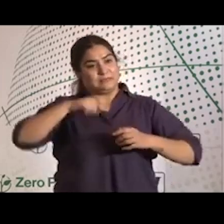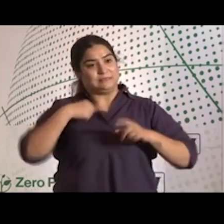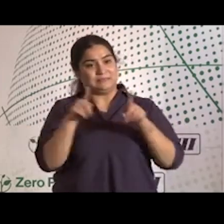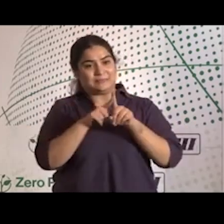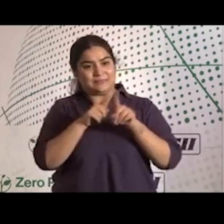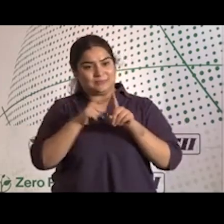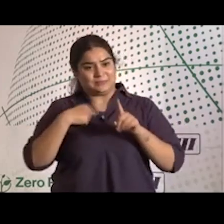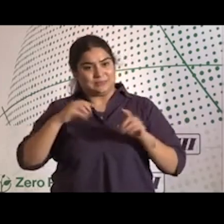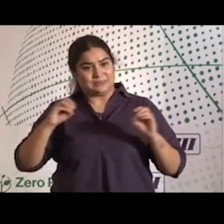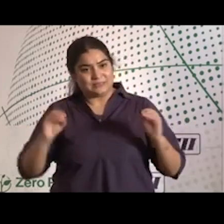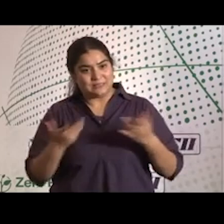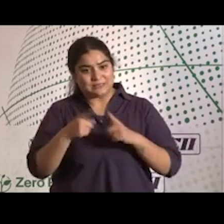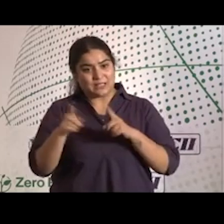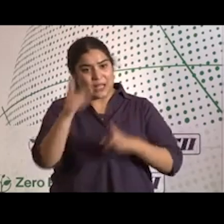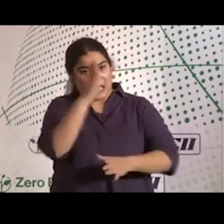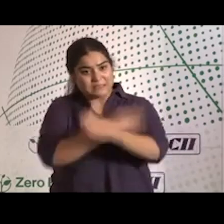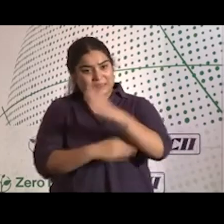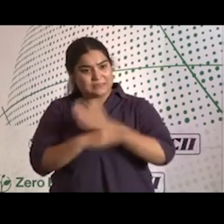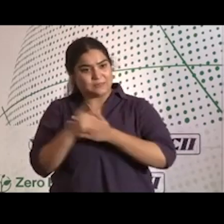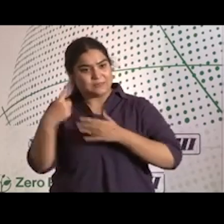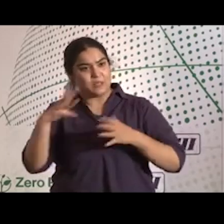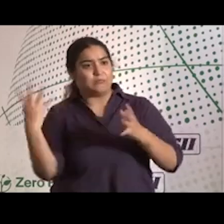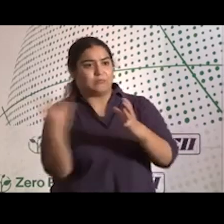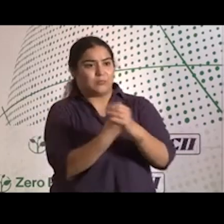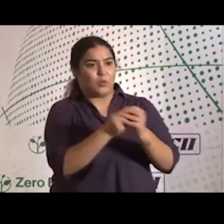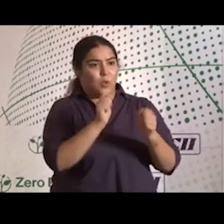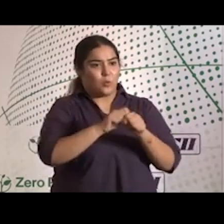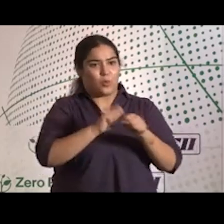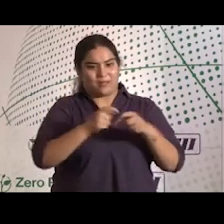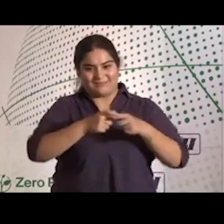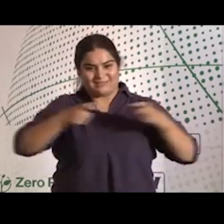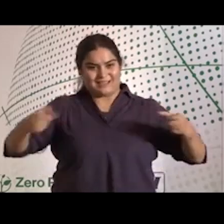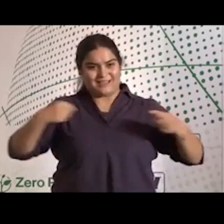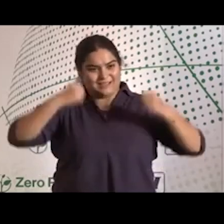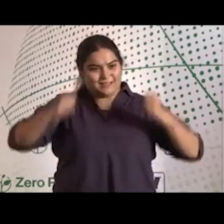all forms of disability together on the table,